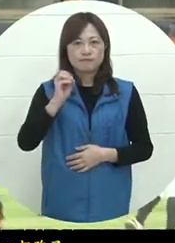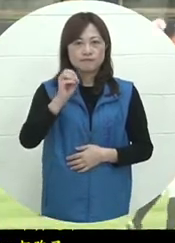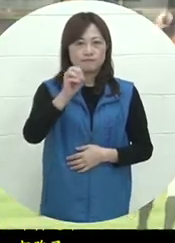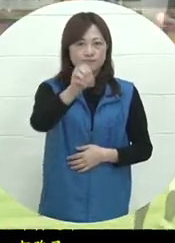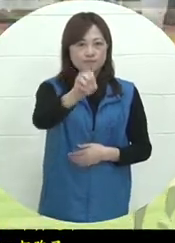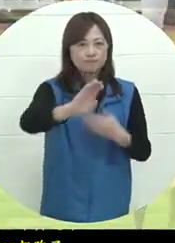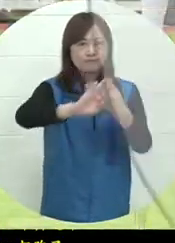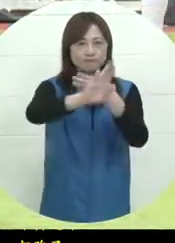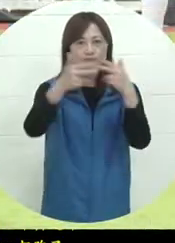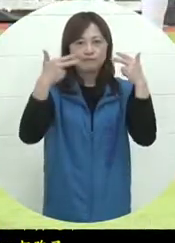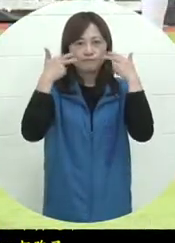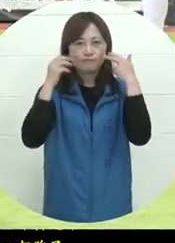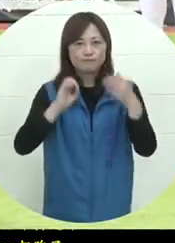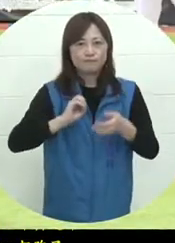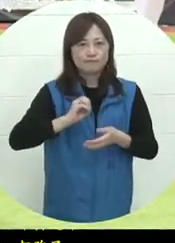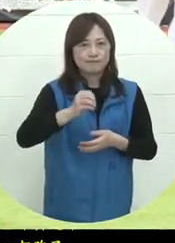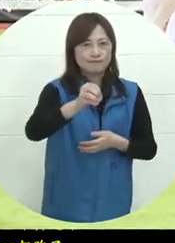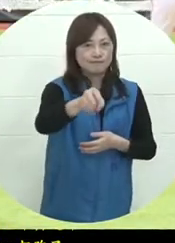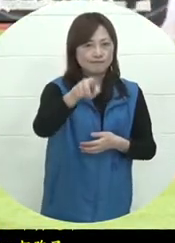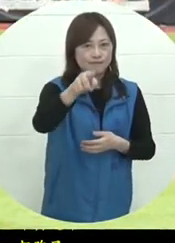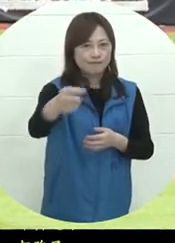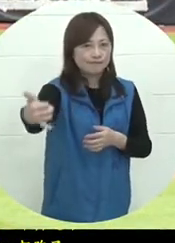center field . Fortunately, the center fielder's pace was fast enough.